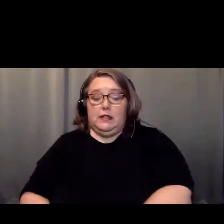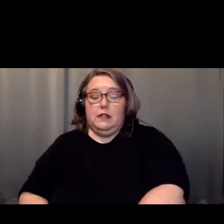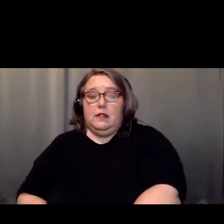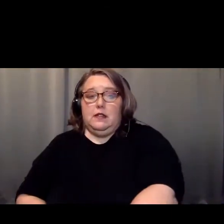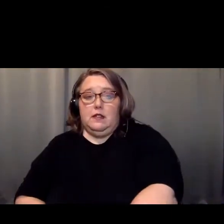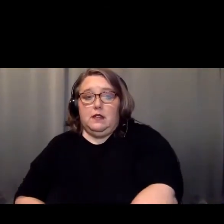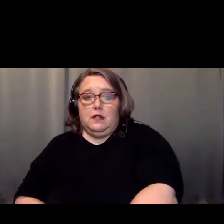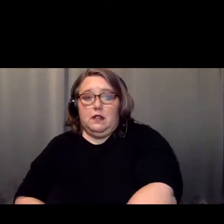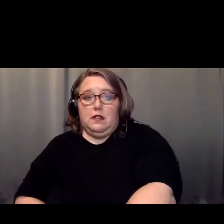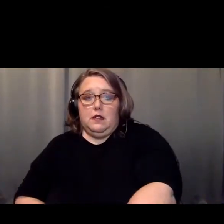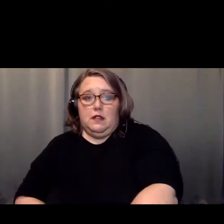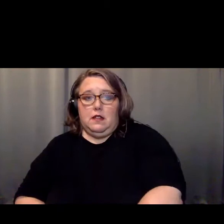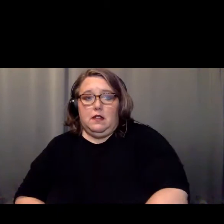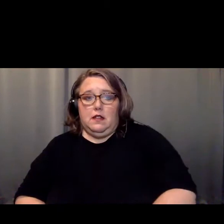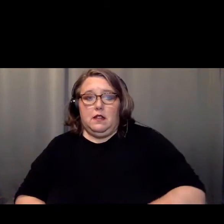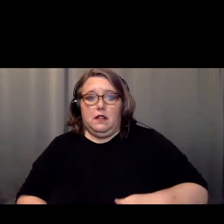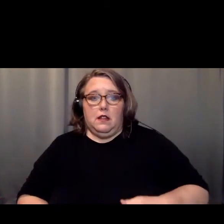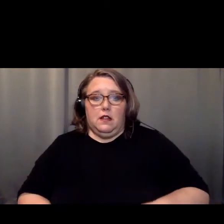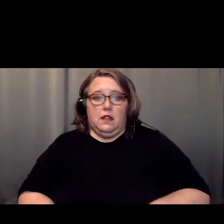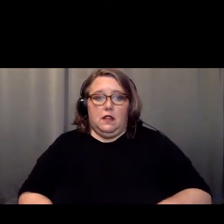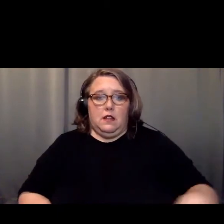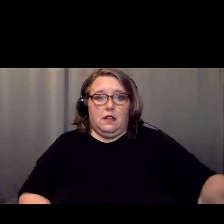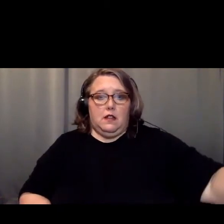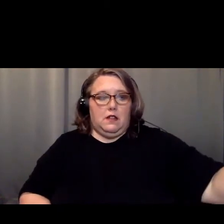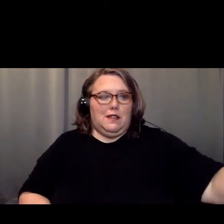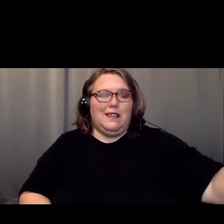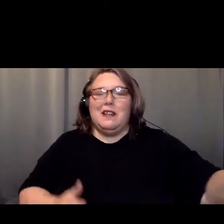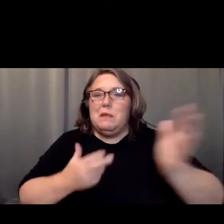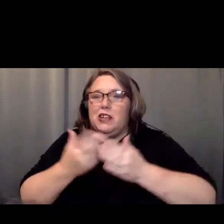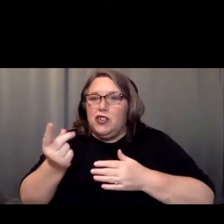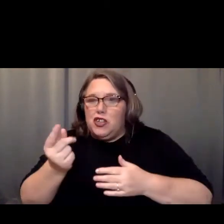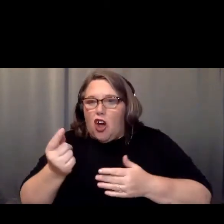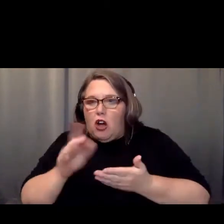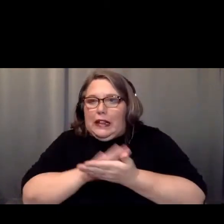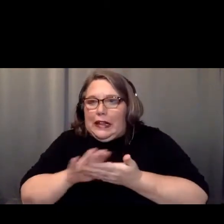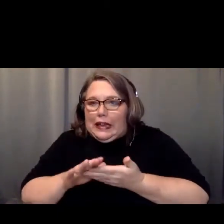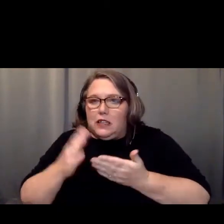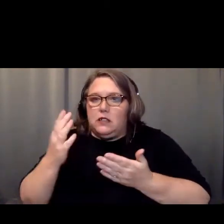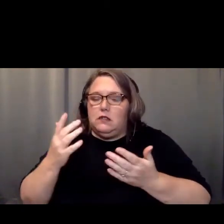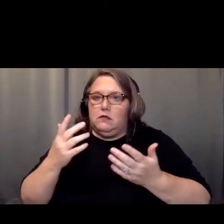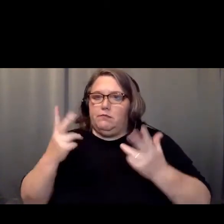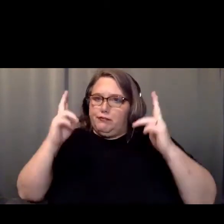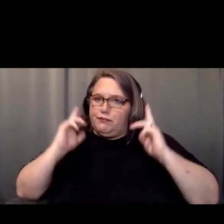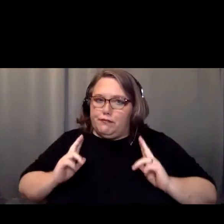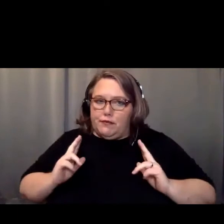you have to make sure your dog is groomed and clean and always have control of it.